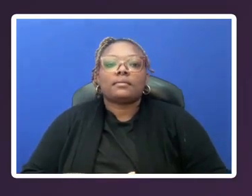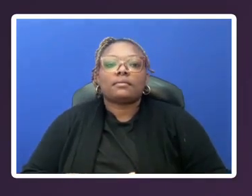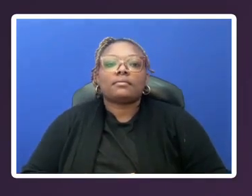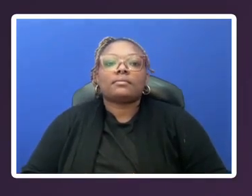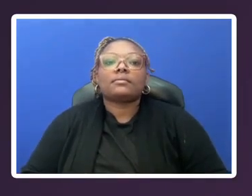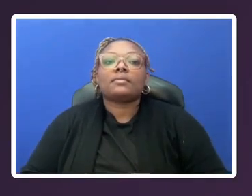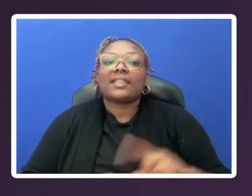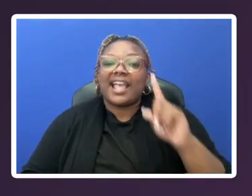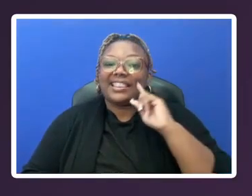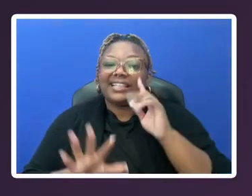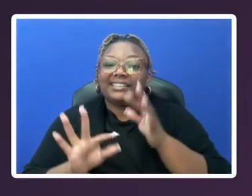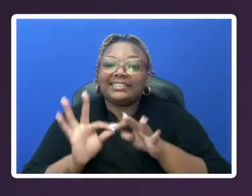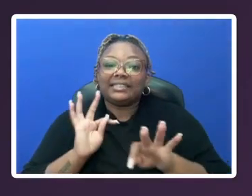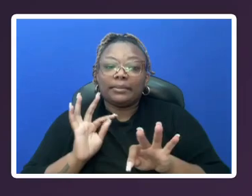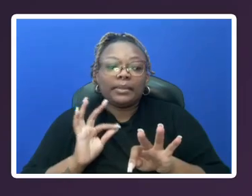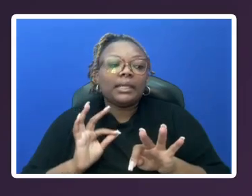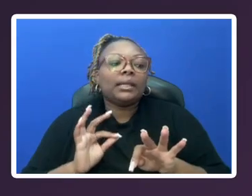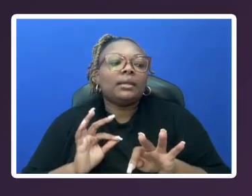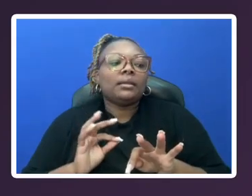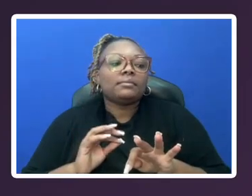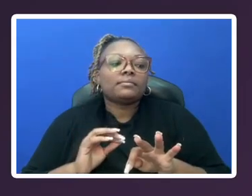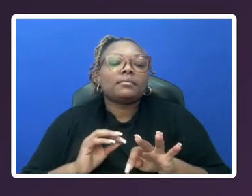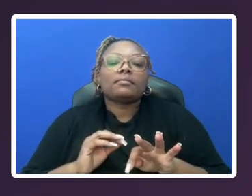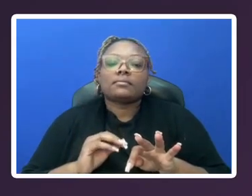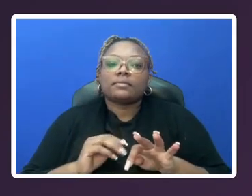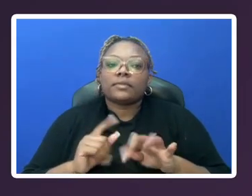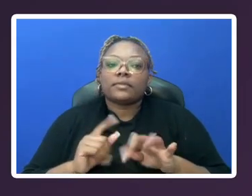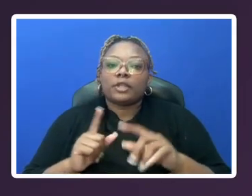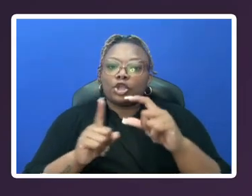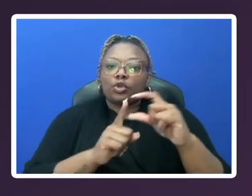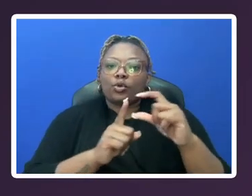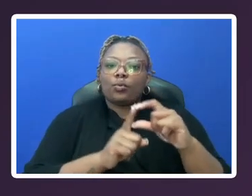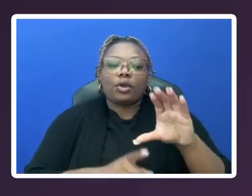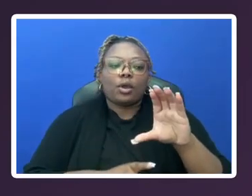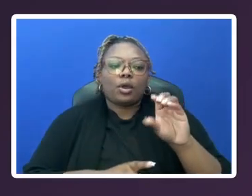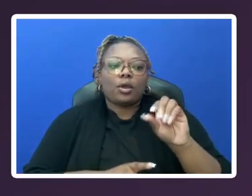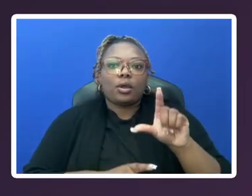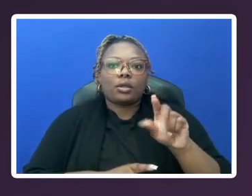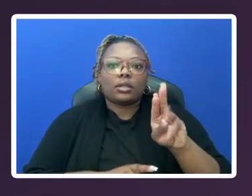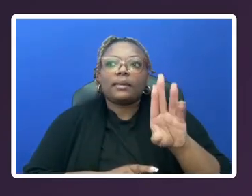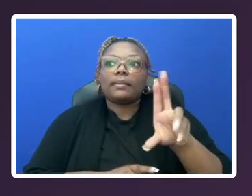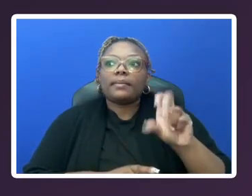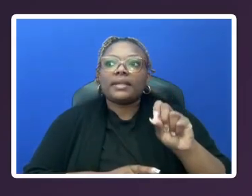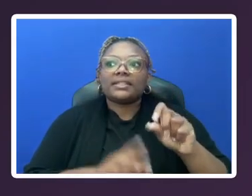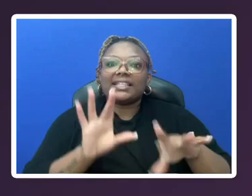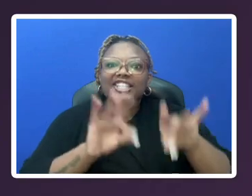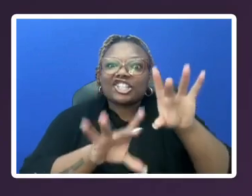about, you know, the word Columbus discovered in the video. And so, even the choice of words,